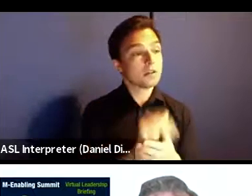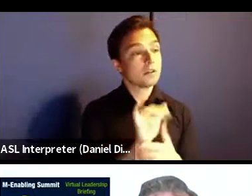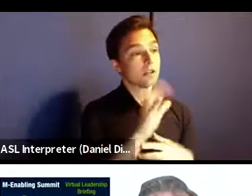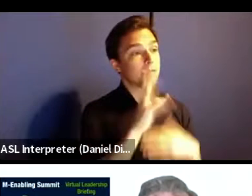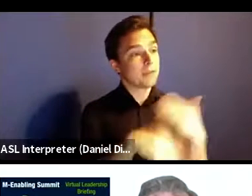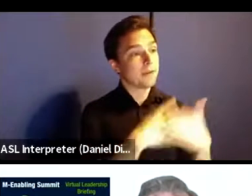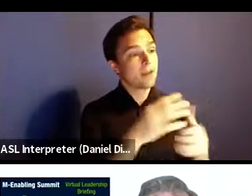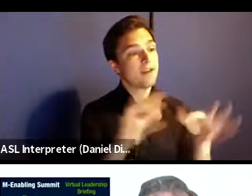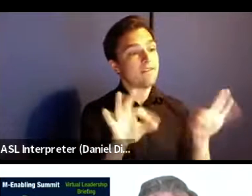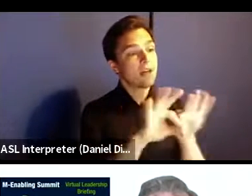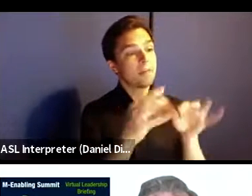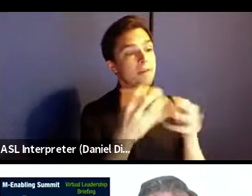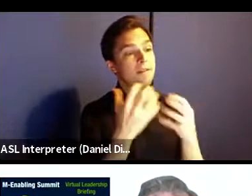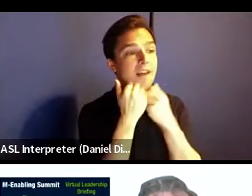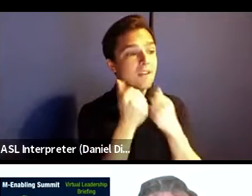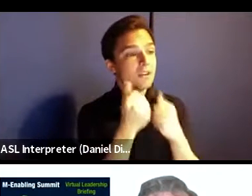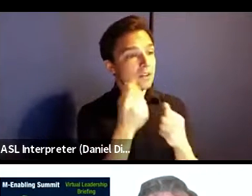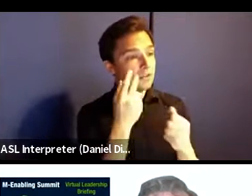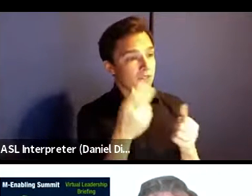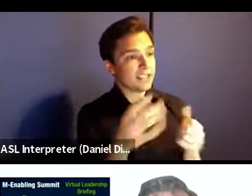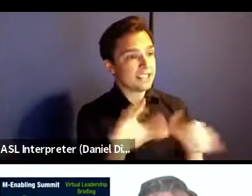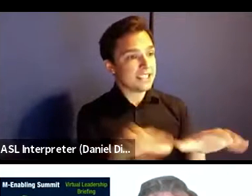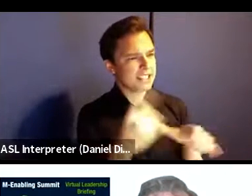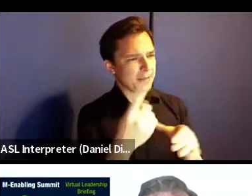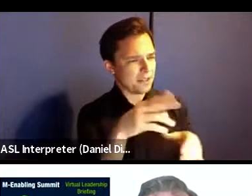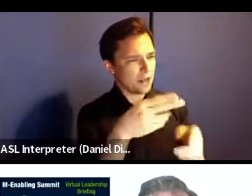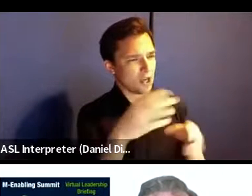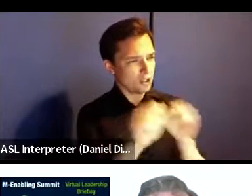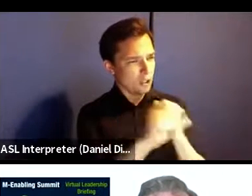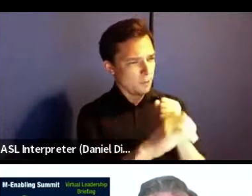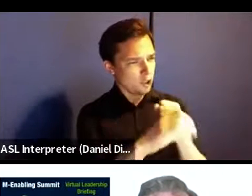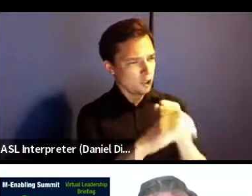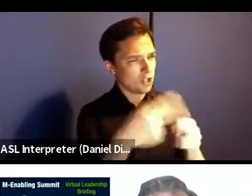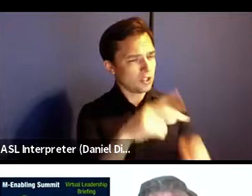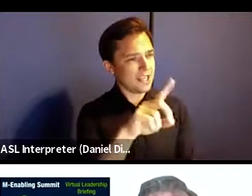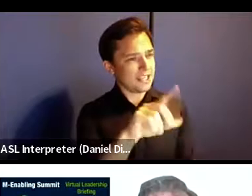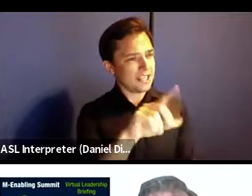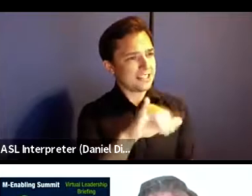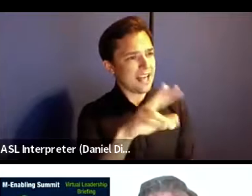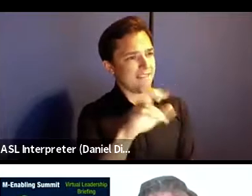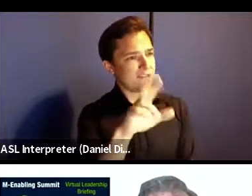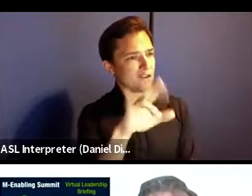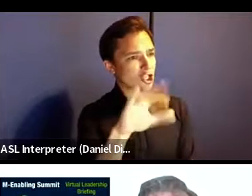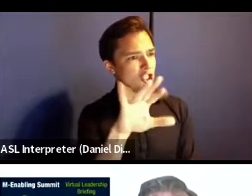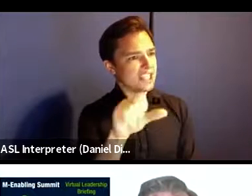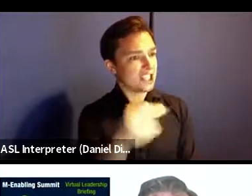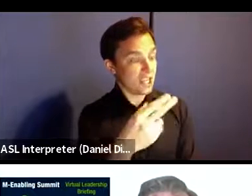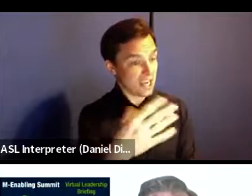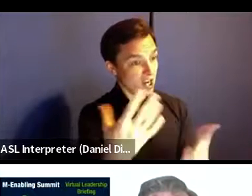a commercial called "Diversish" and it actually won a Lions Cannes Award.